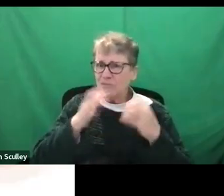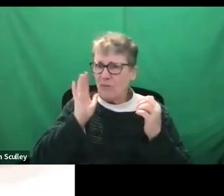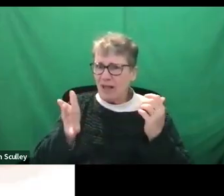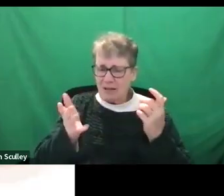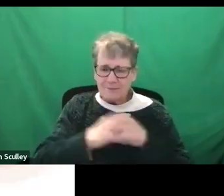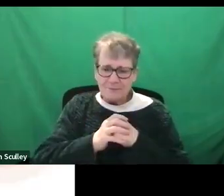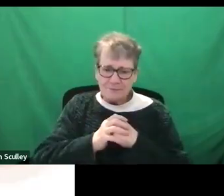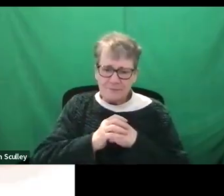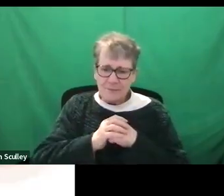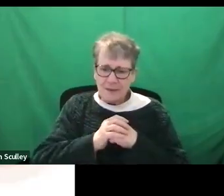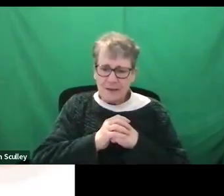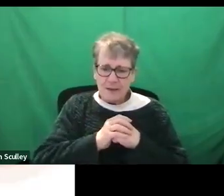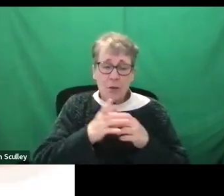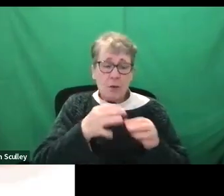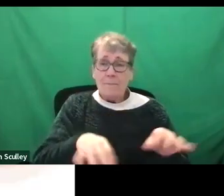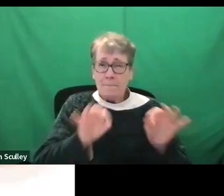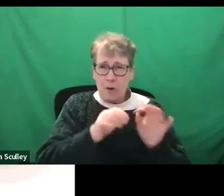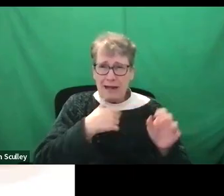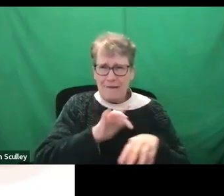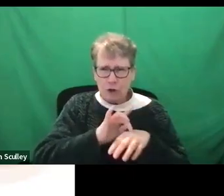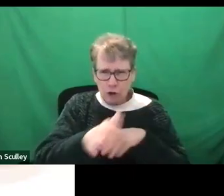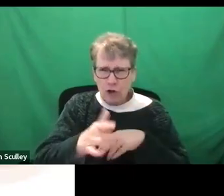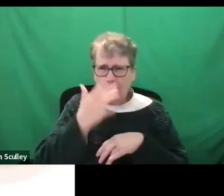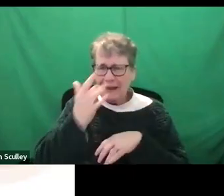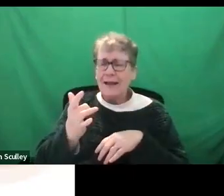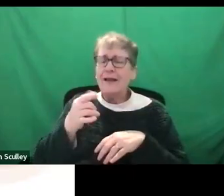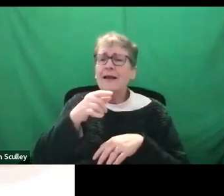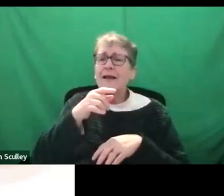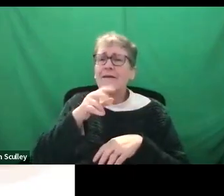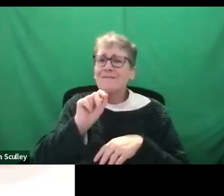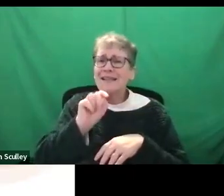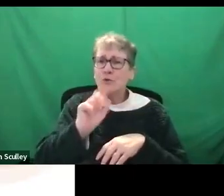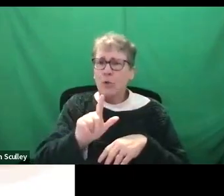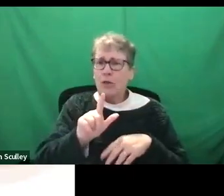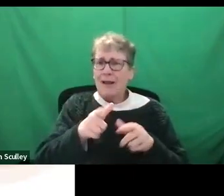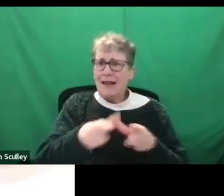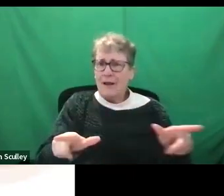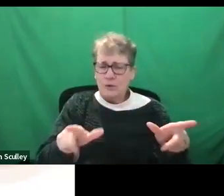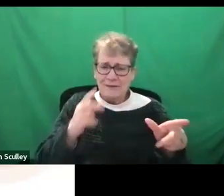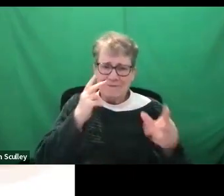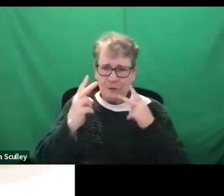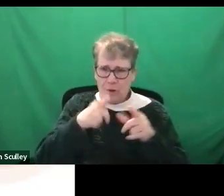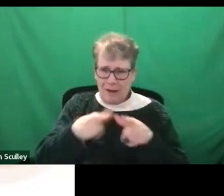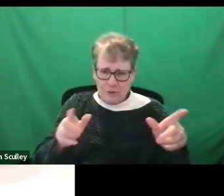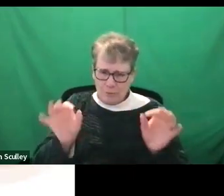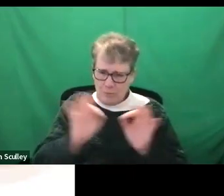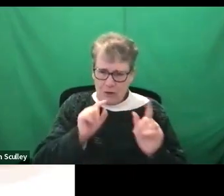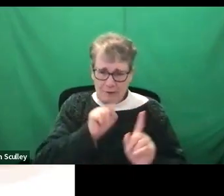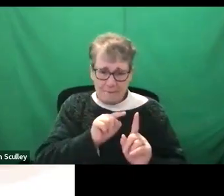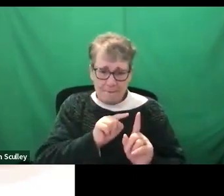If the parents don't have the ability to communicate effectively with the child, there will be a breakdown in that bond